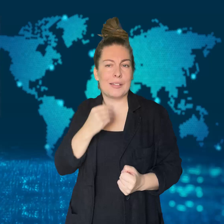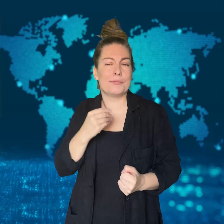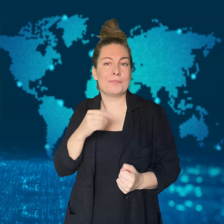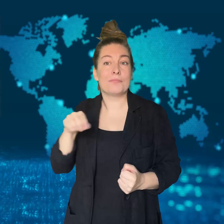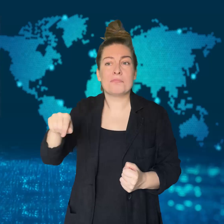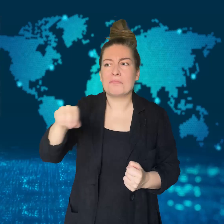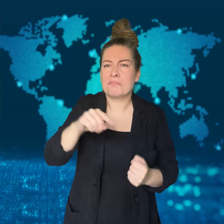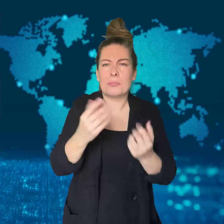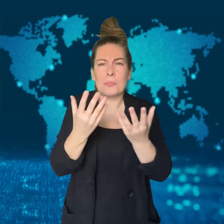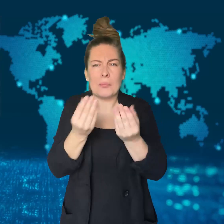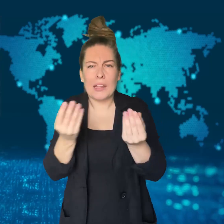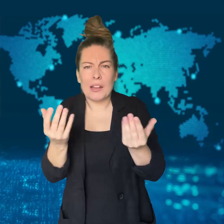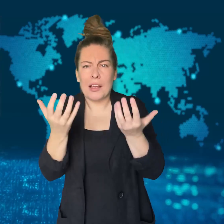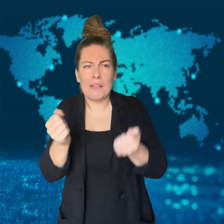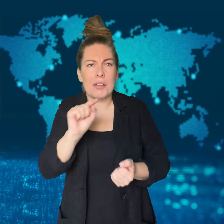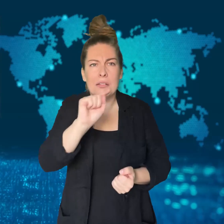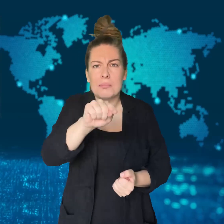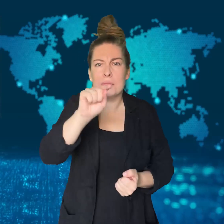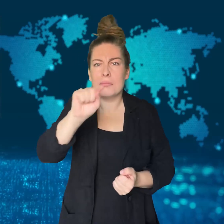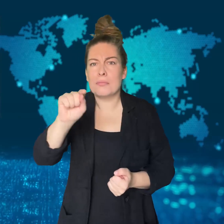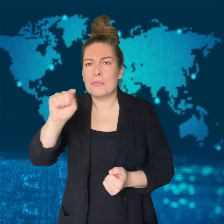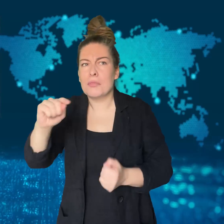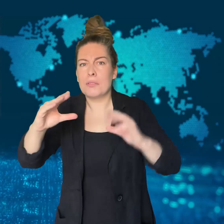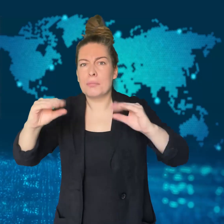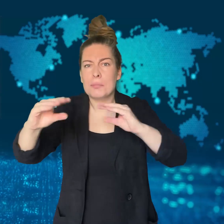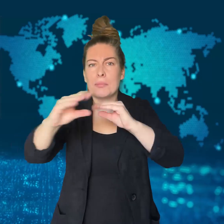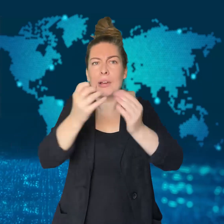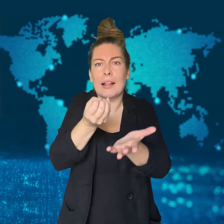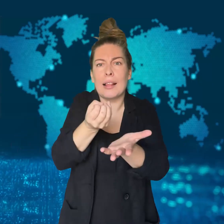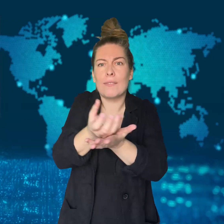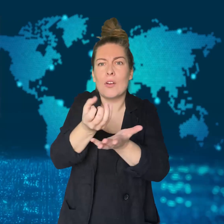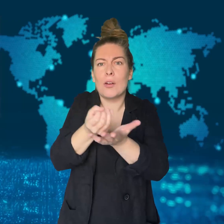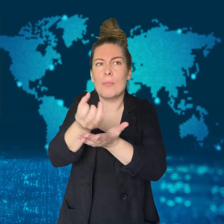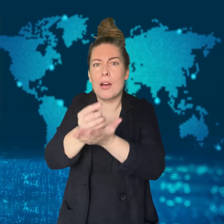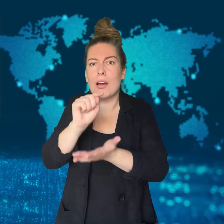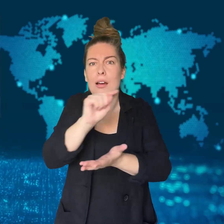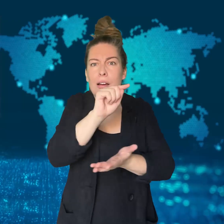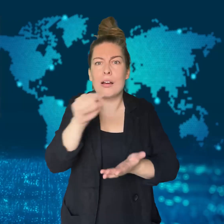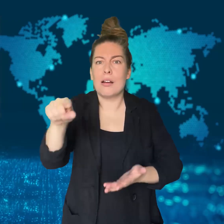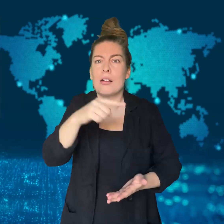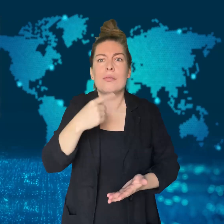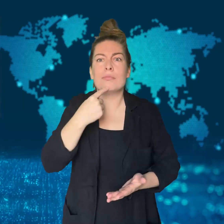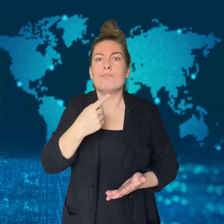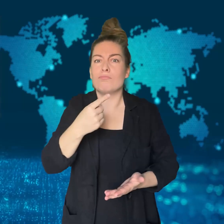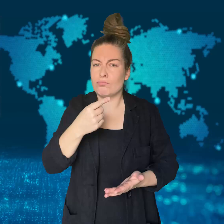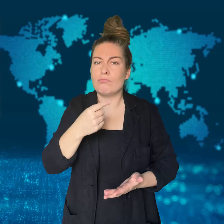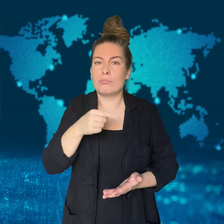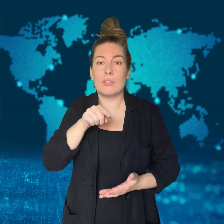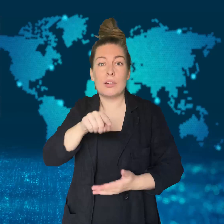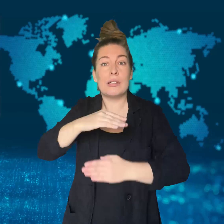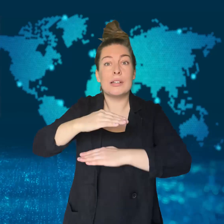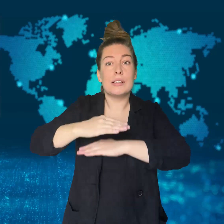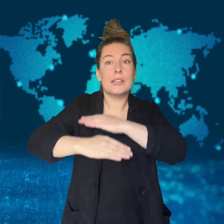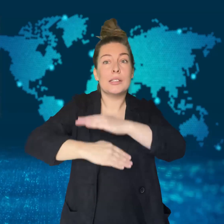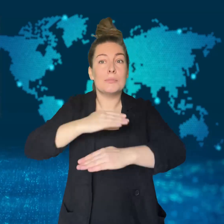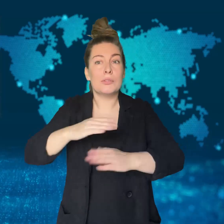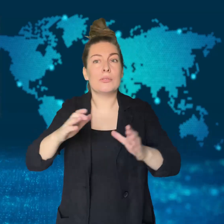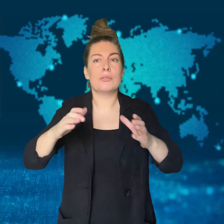help bolster the countrys air defenses.